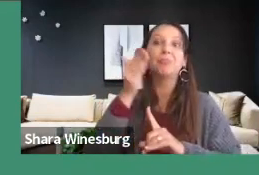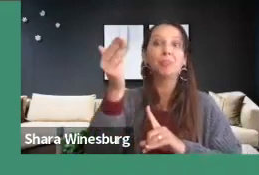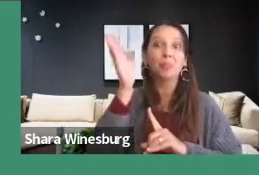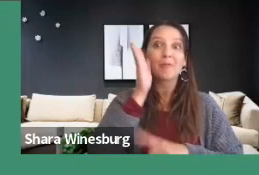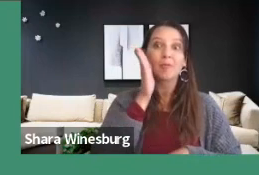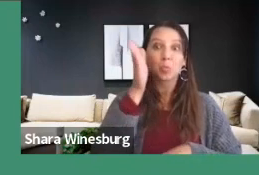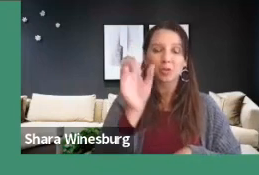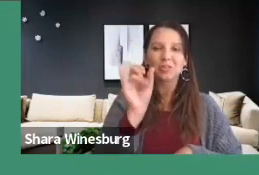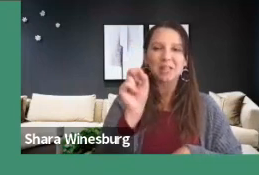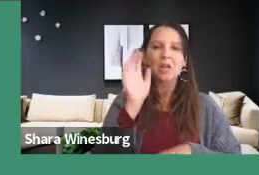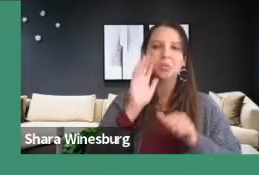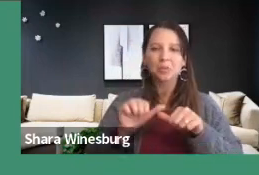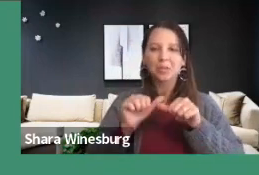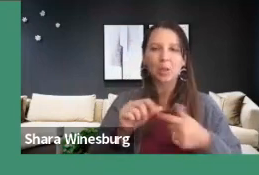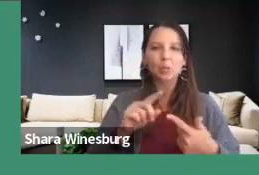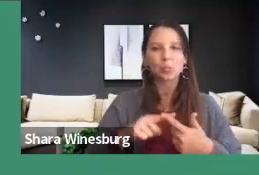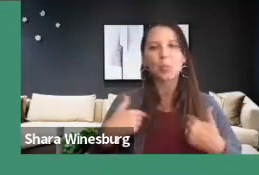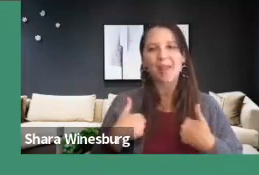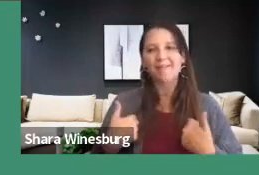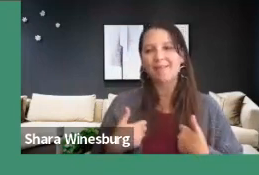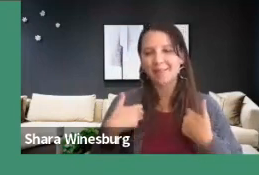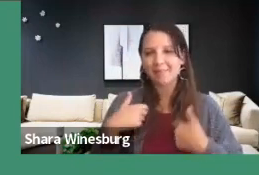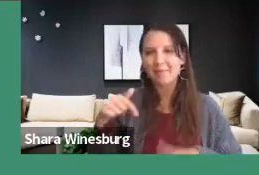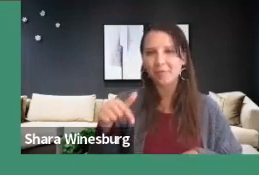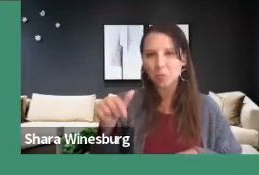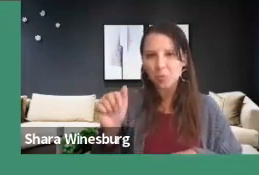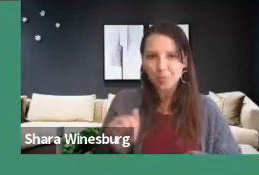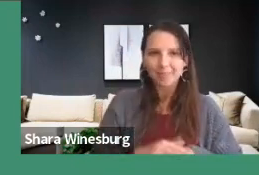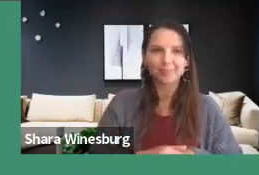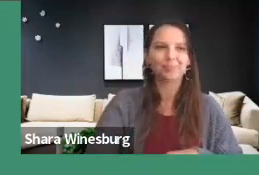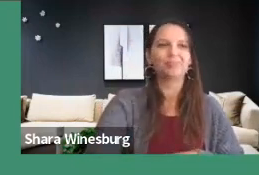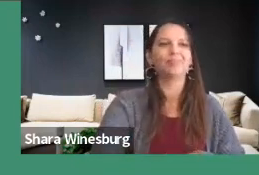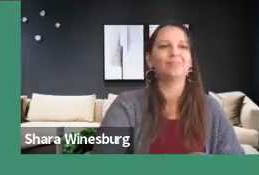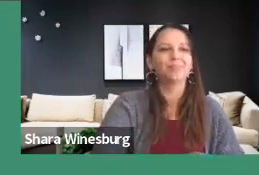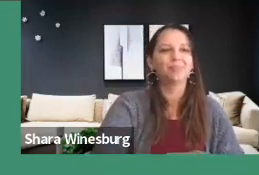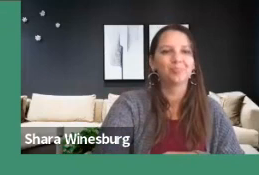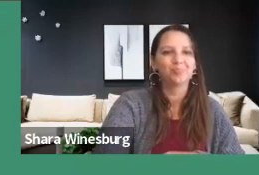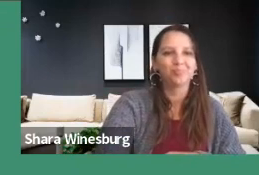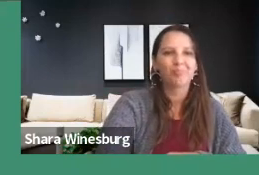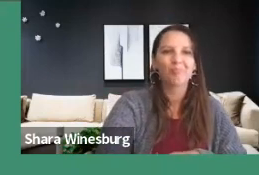Future sessions will also include live Q&A.